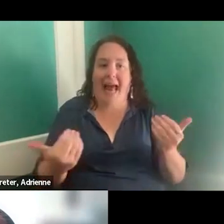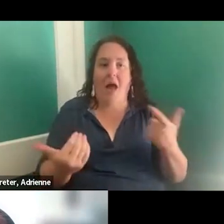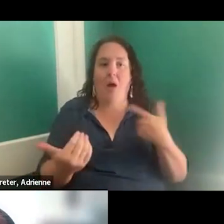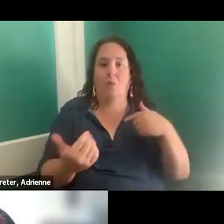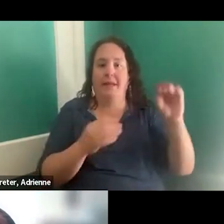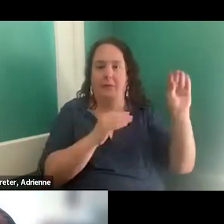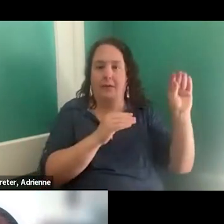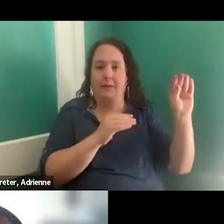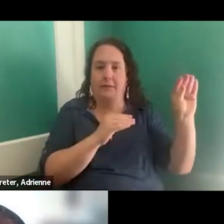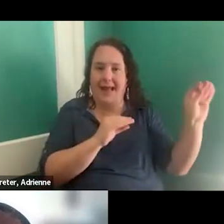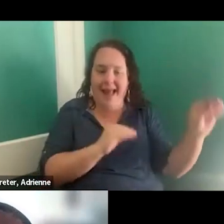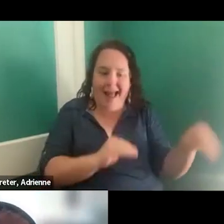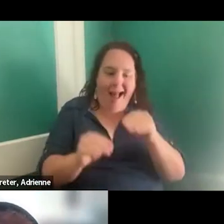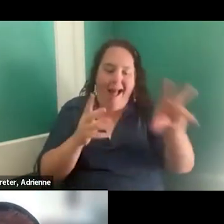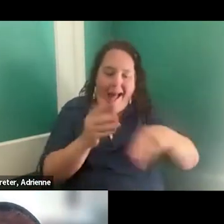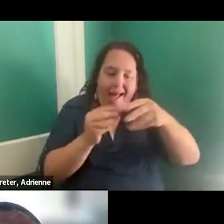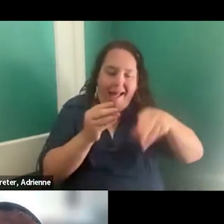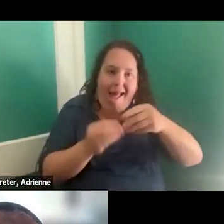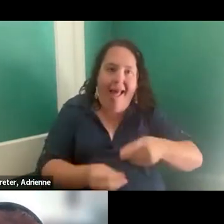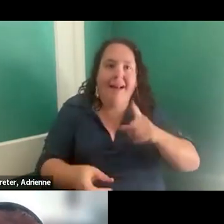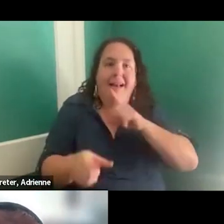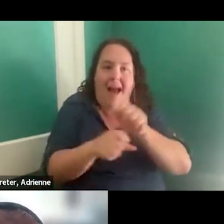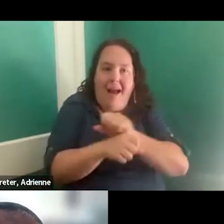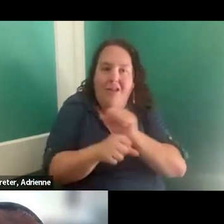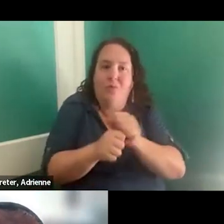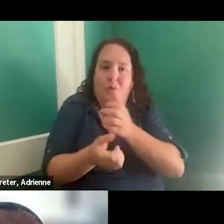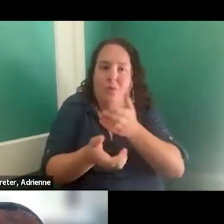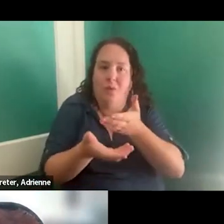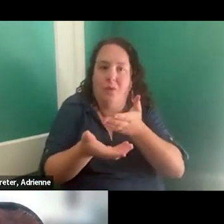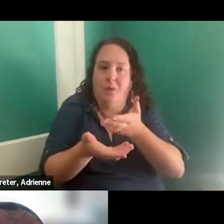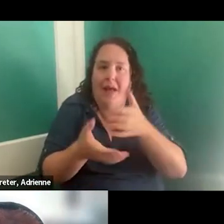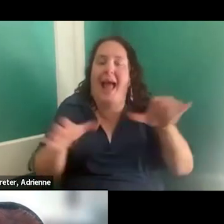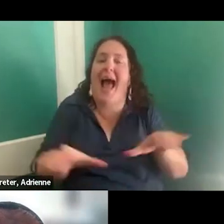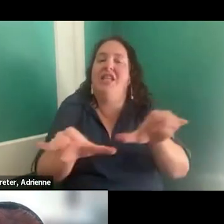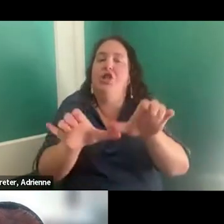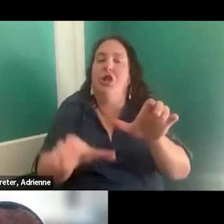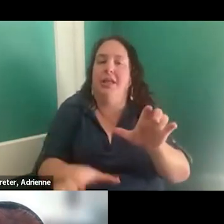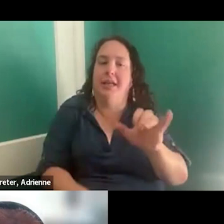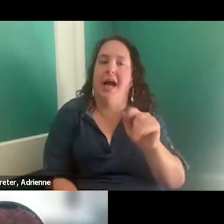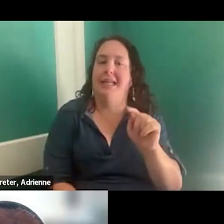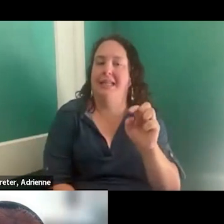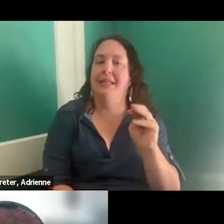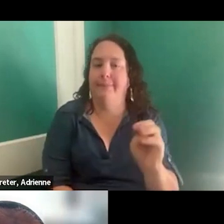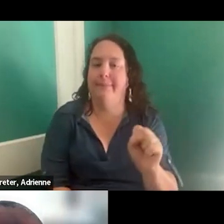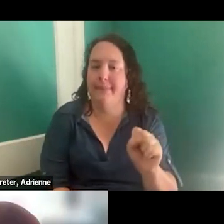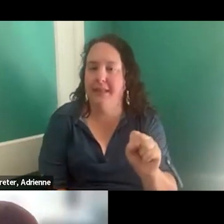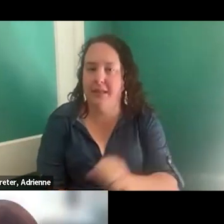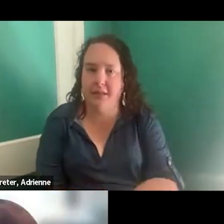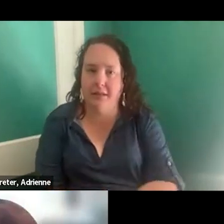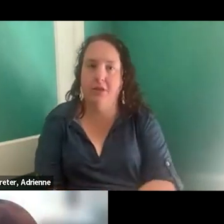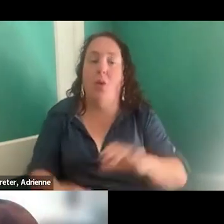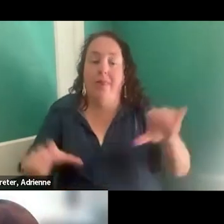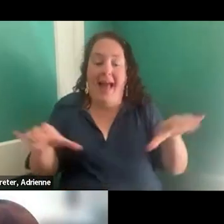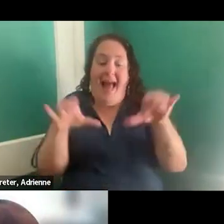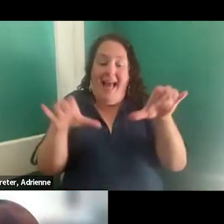And so the actions go under.